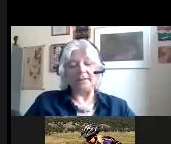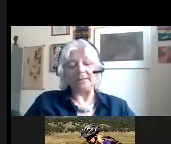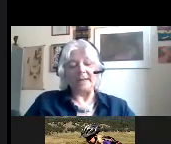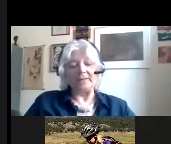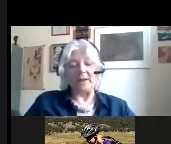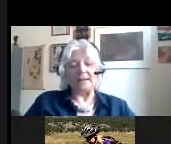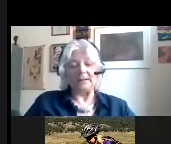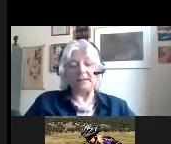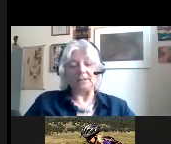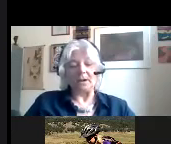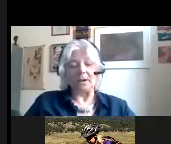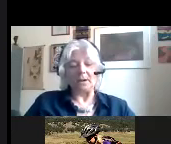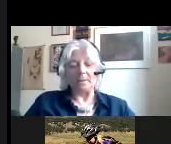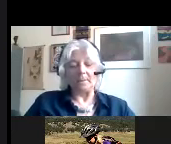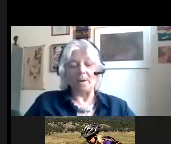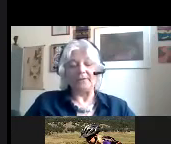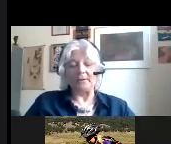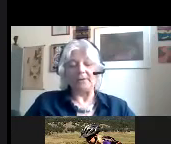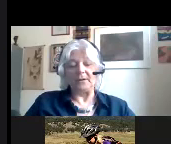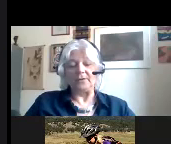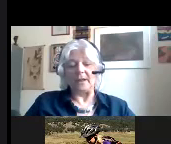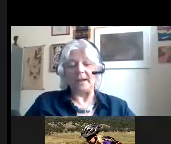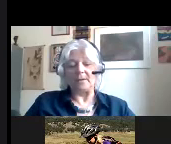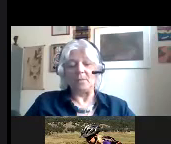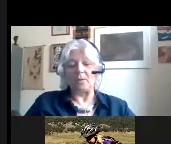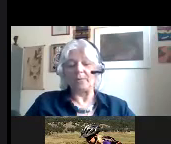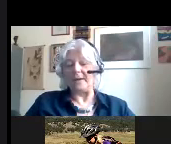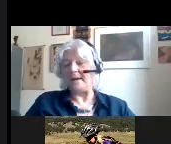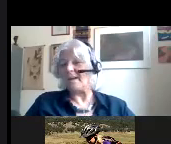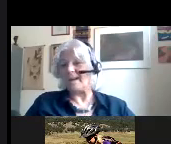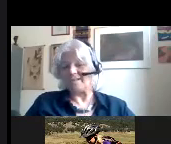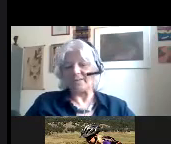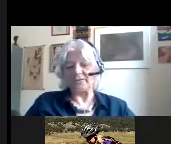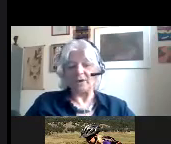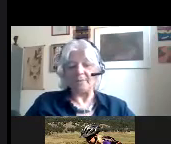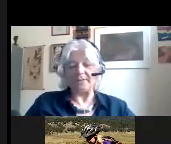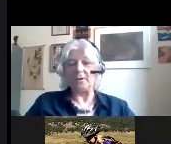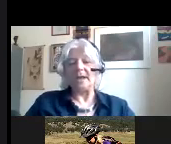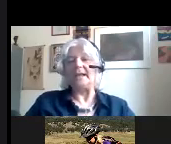native Alaskans often tend to lack more prenatal care in the first trimester.